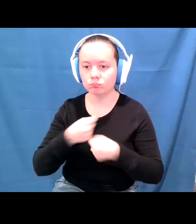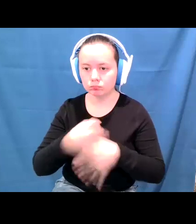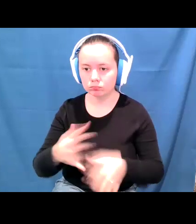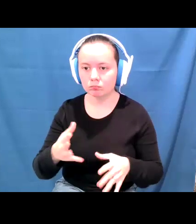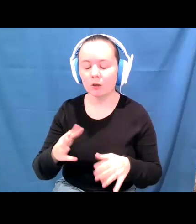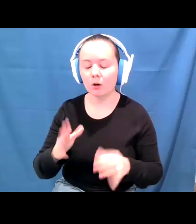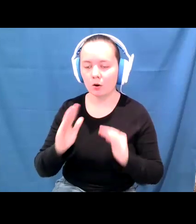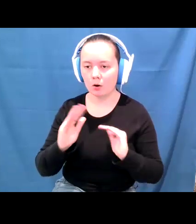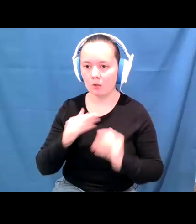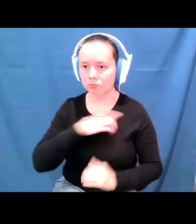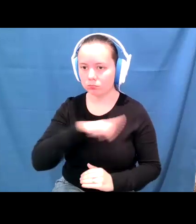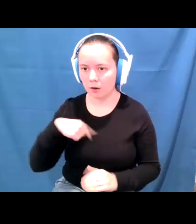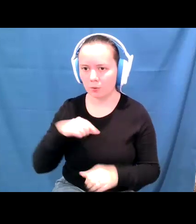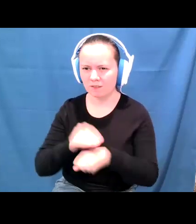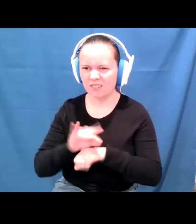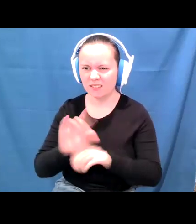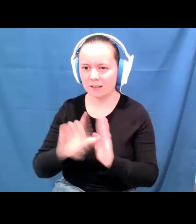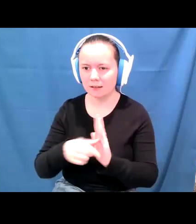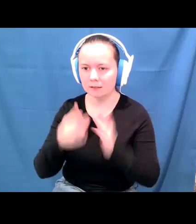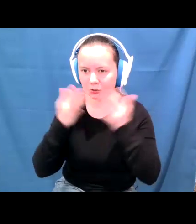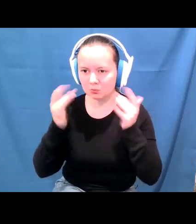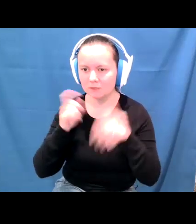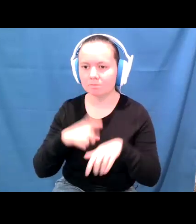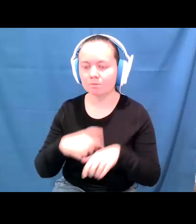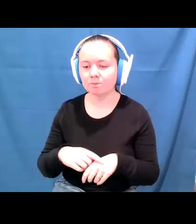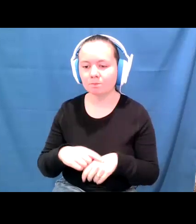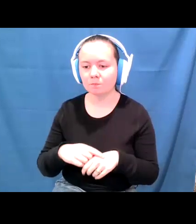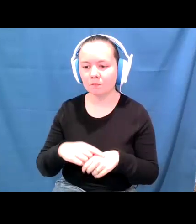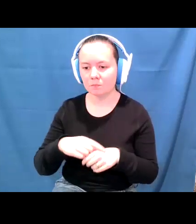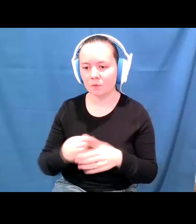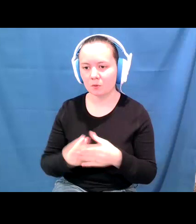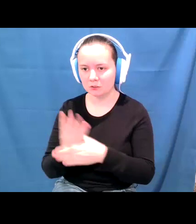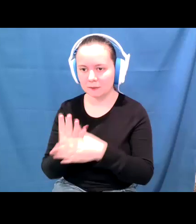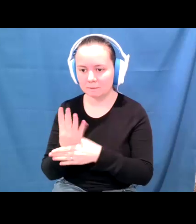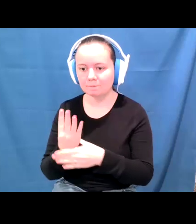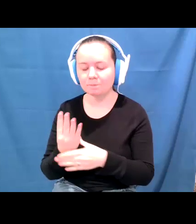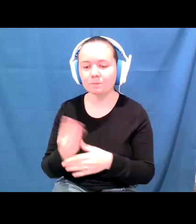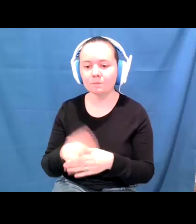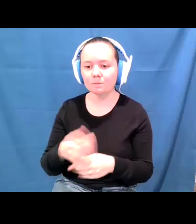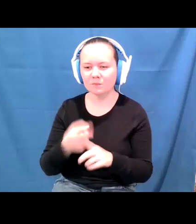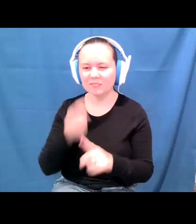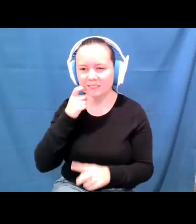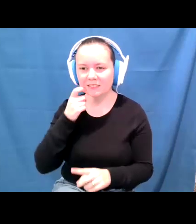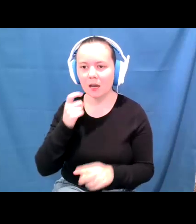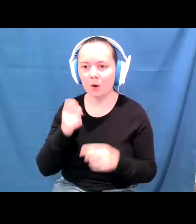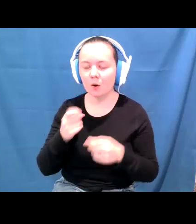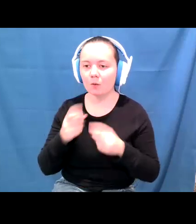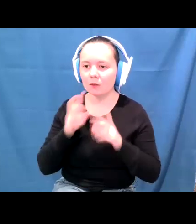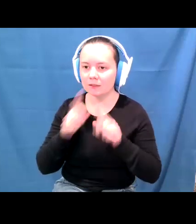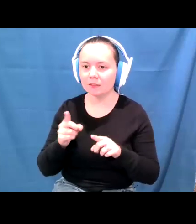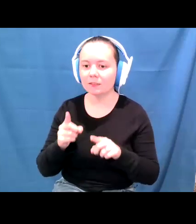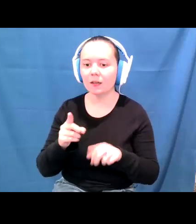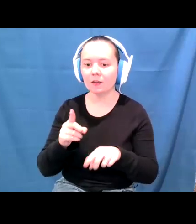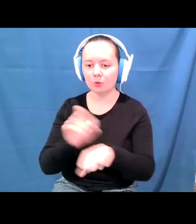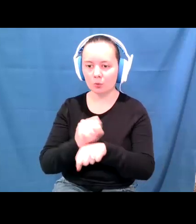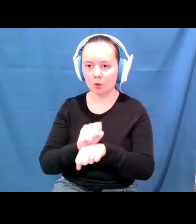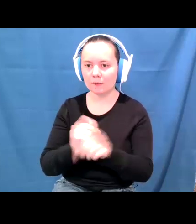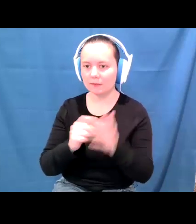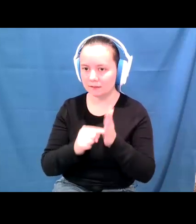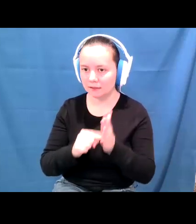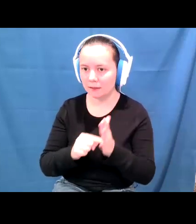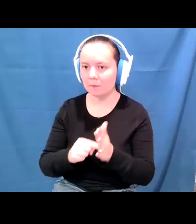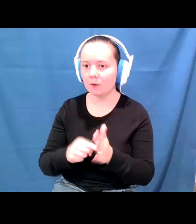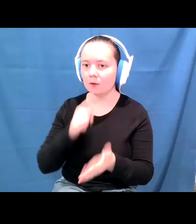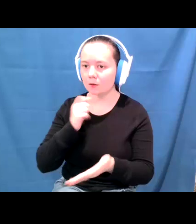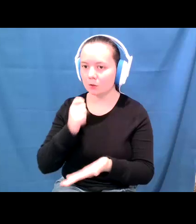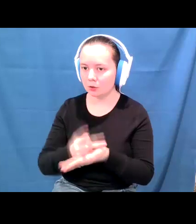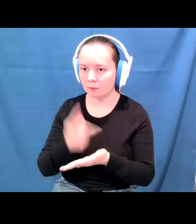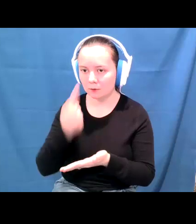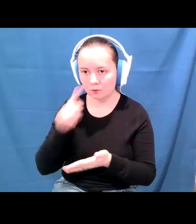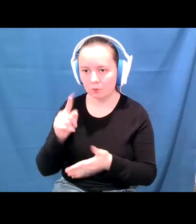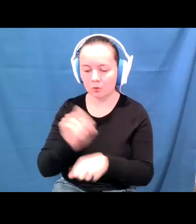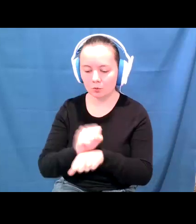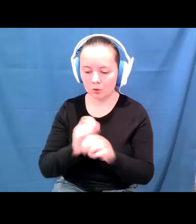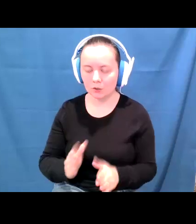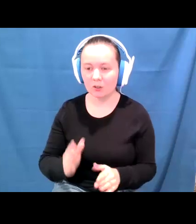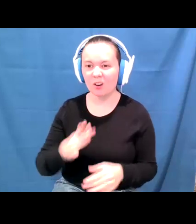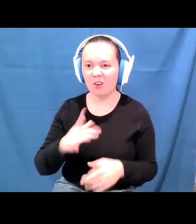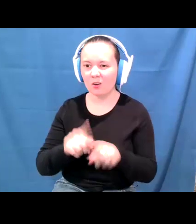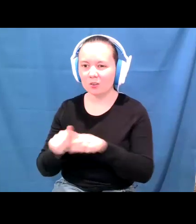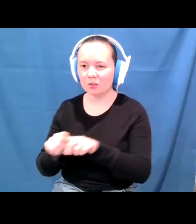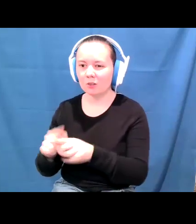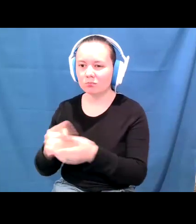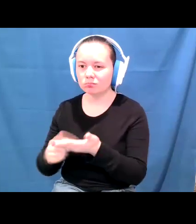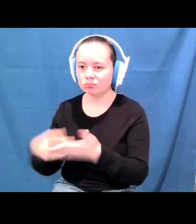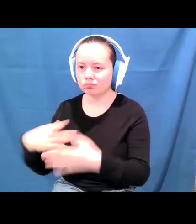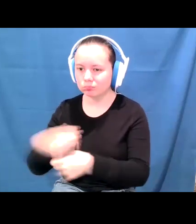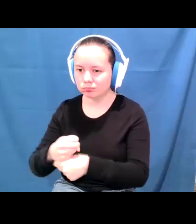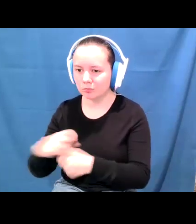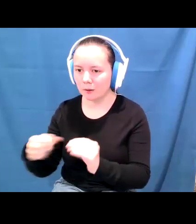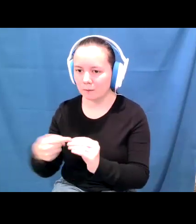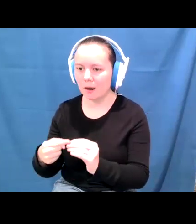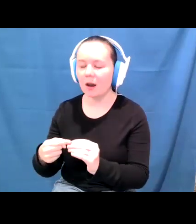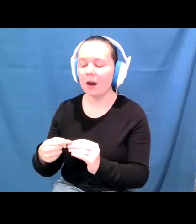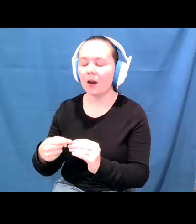Our sister agency at the Department of Labor, the Women's Bureau recently released an employment sample agreement for home care workers and a brief on unpaid caregiving and older women in the United States.